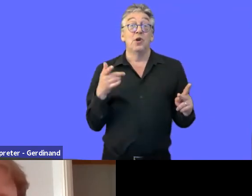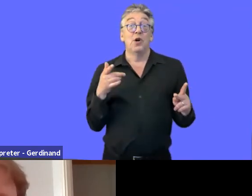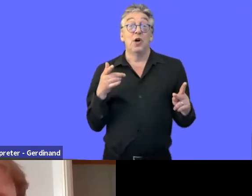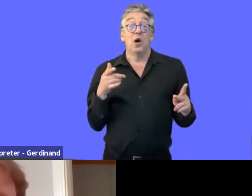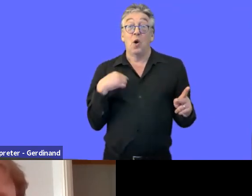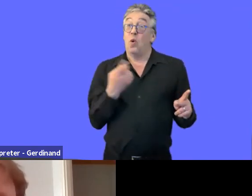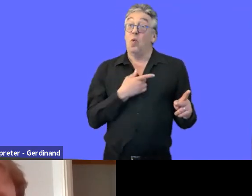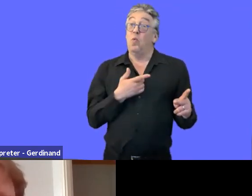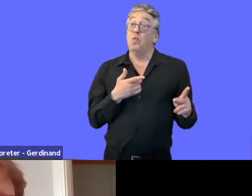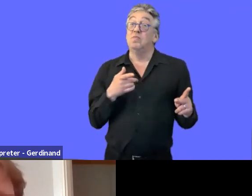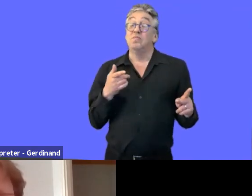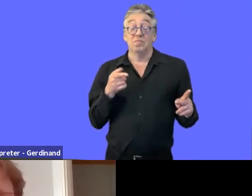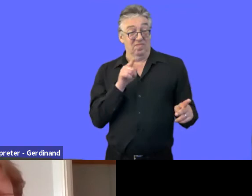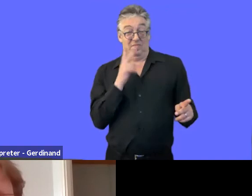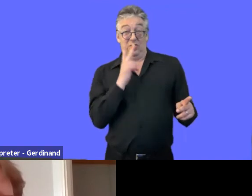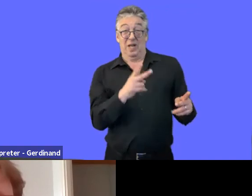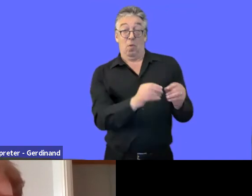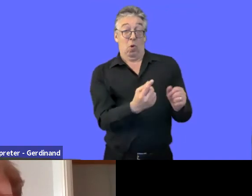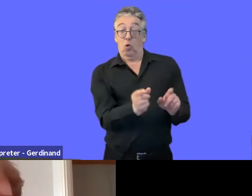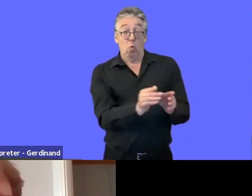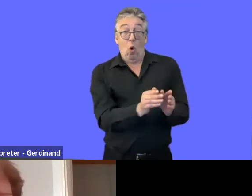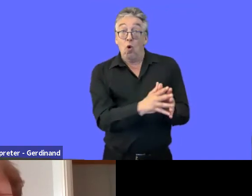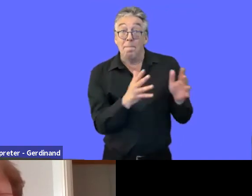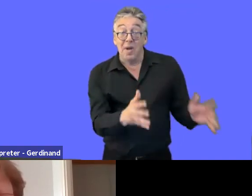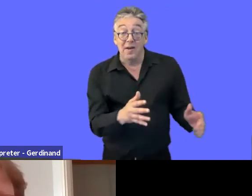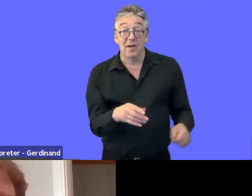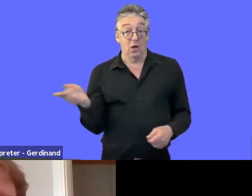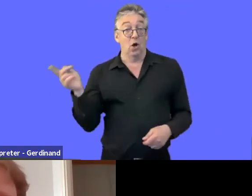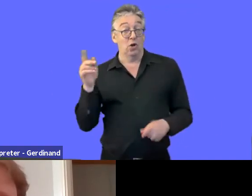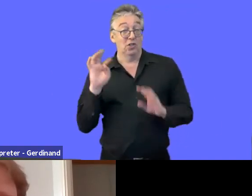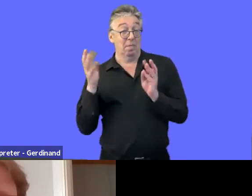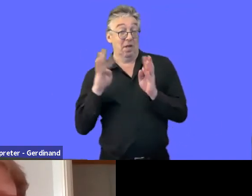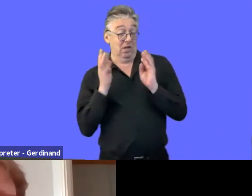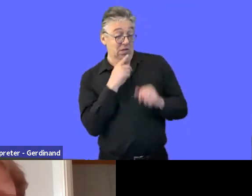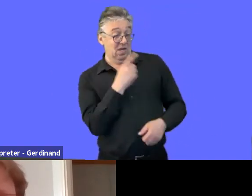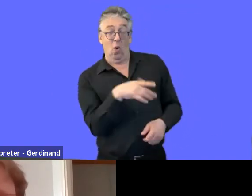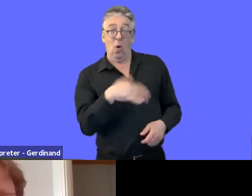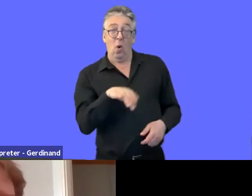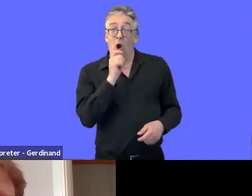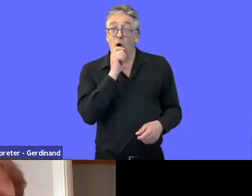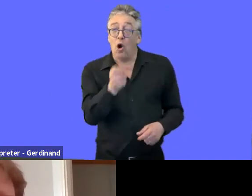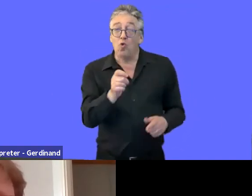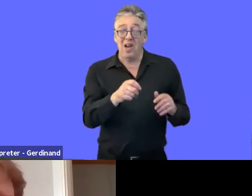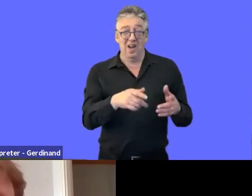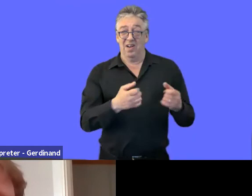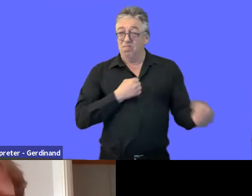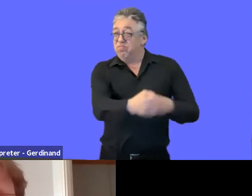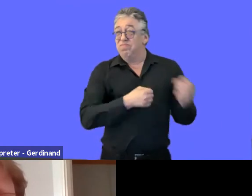The committee found the Hungary systems of guardianship and institutionalization were grave violations of the Convention